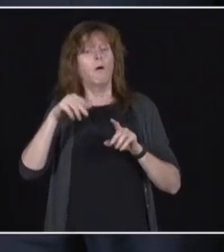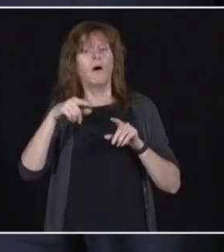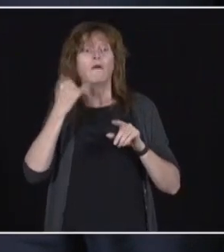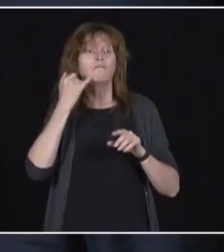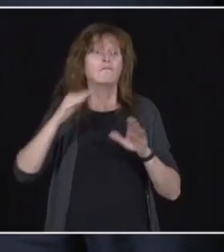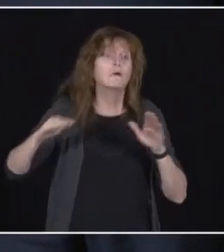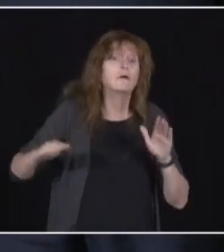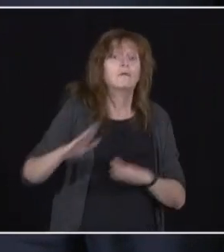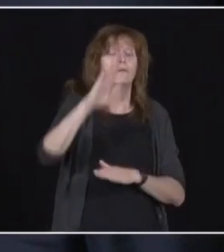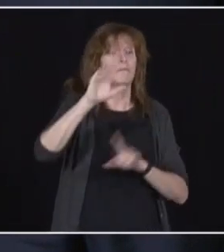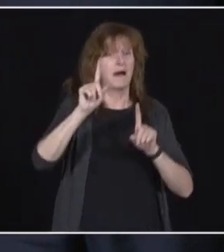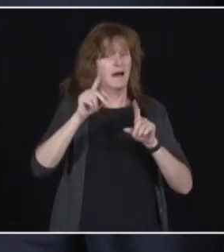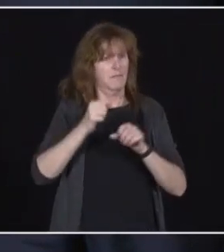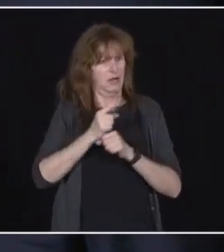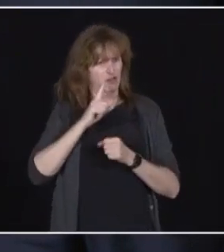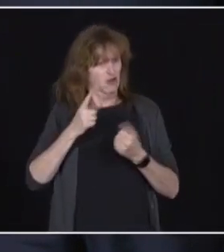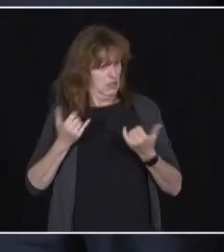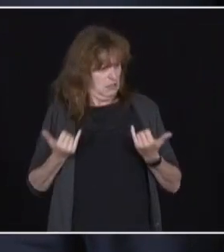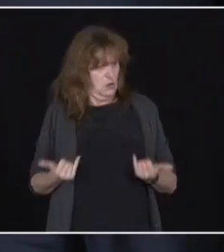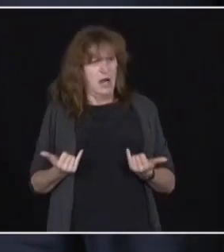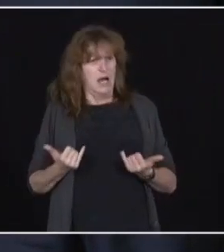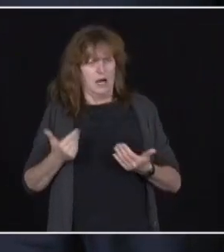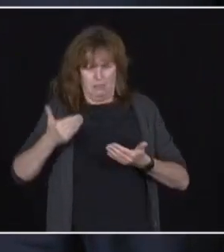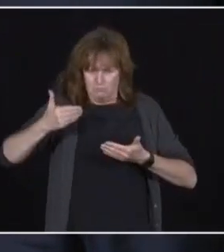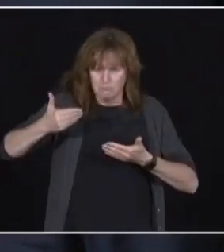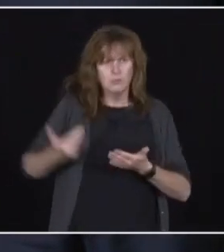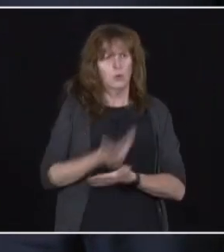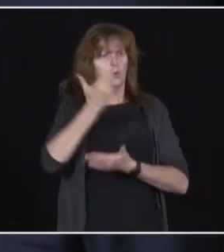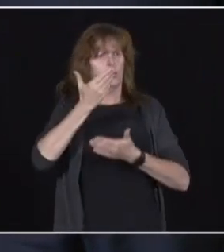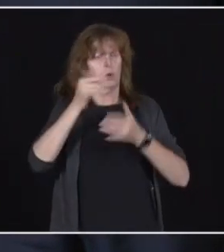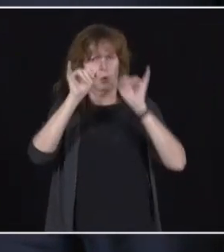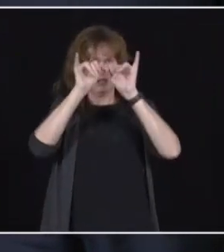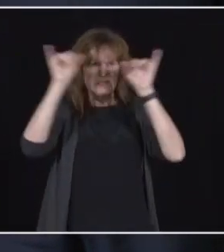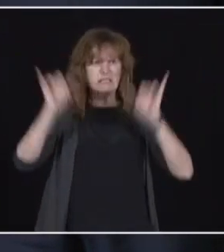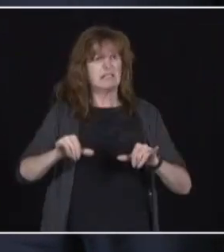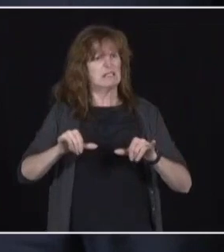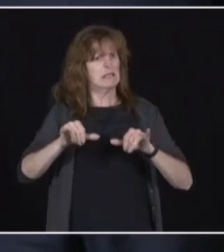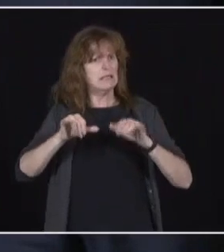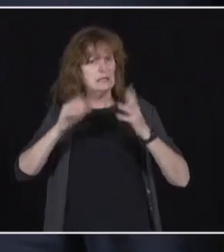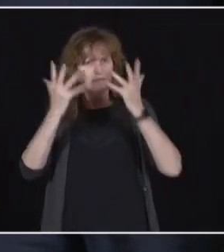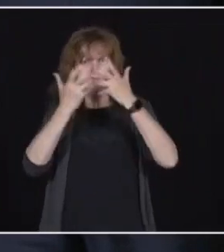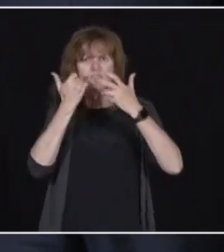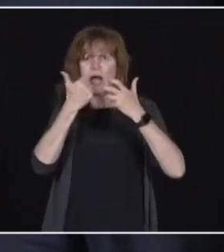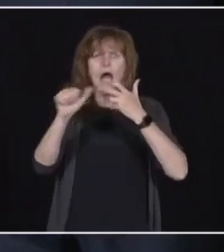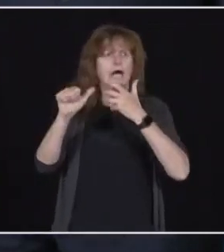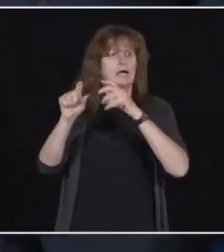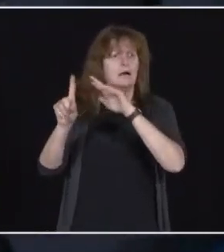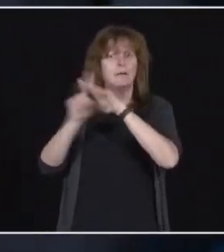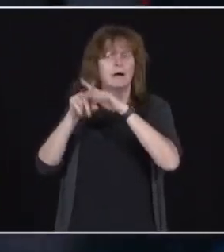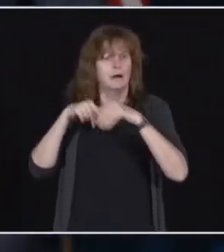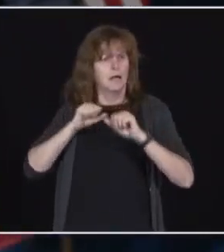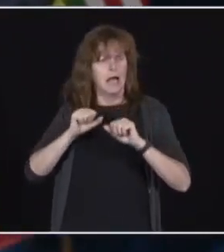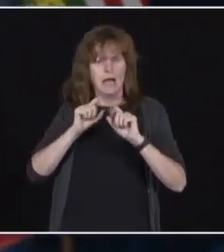Because we want to be ready for a second wave of course, but we want to make sure that our systems are modern and appropriate for